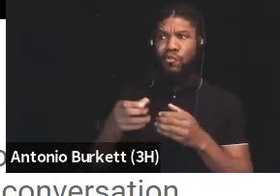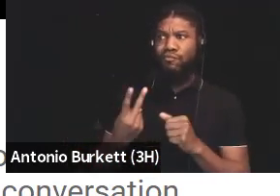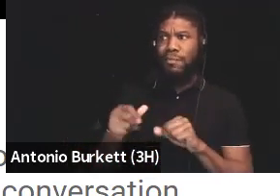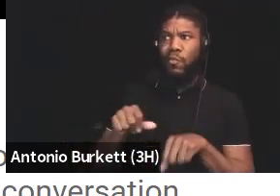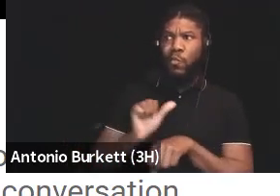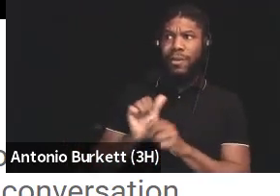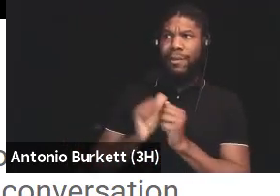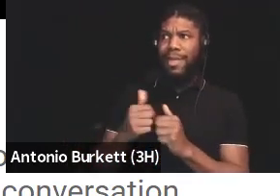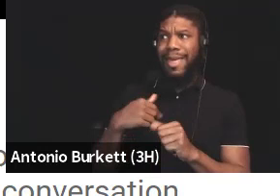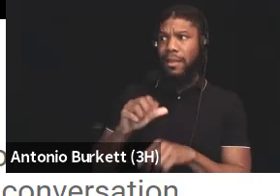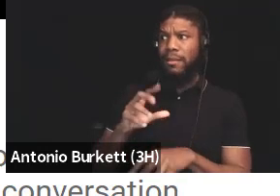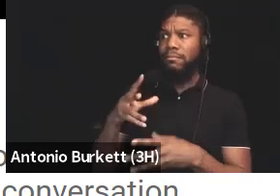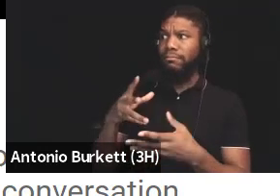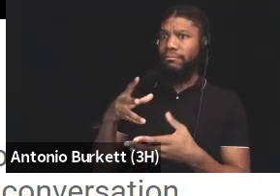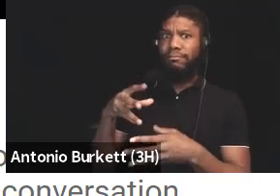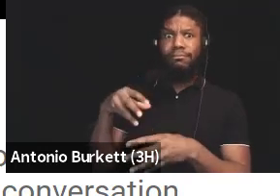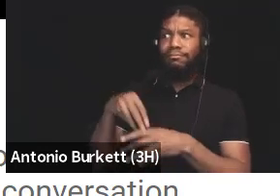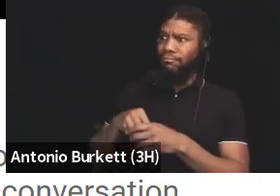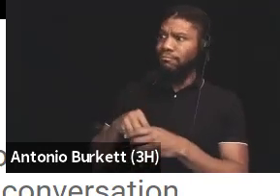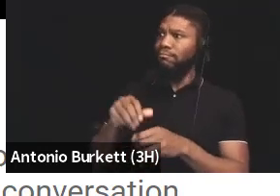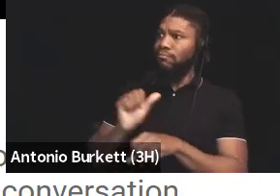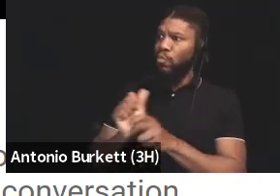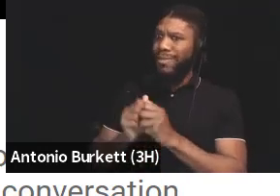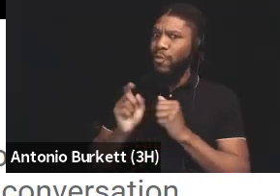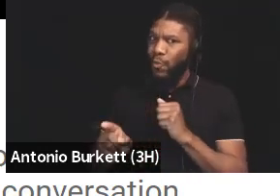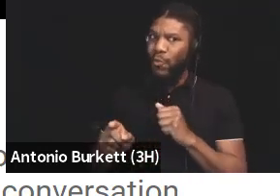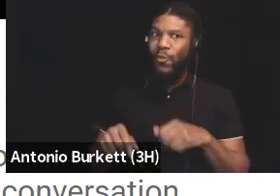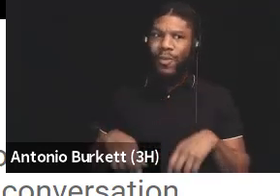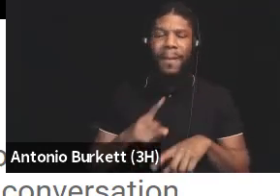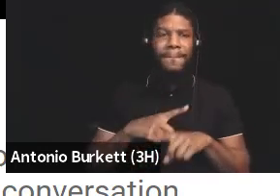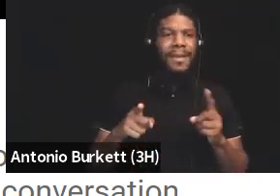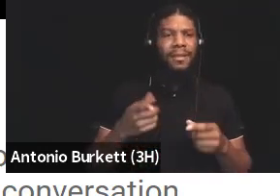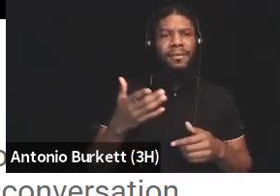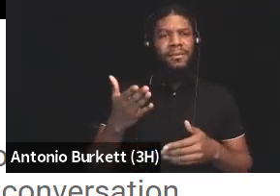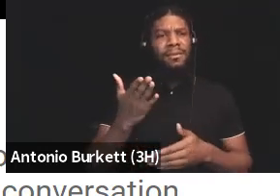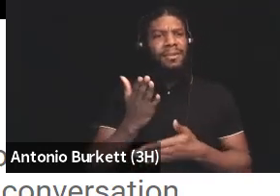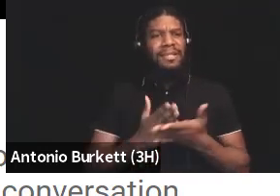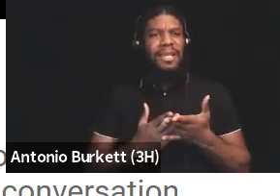but I think there's this weird-- that definitely there's this tension for